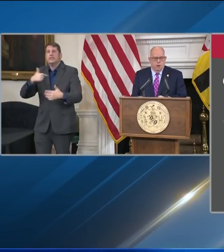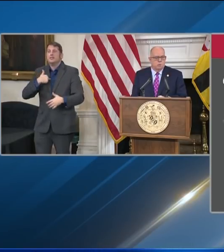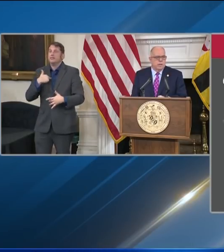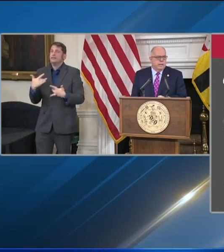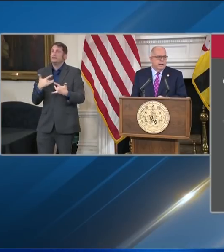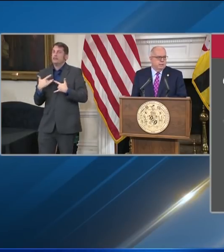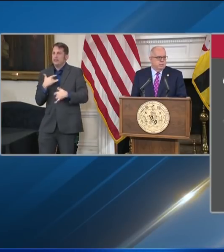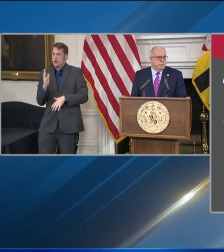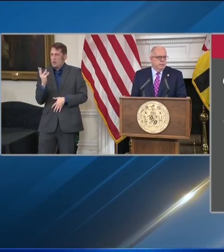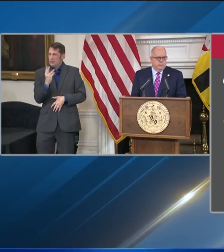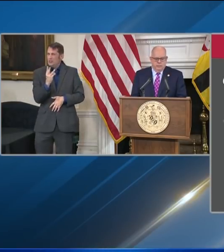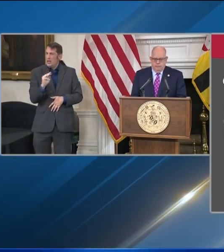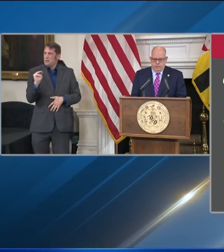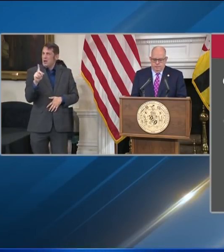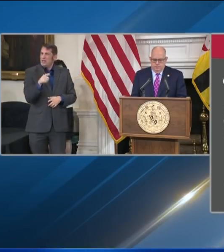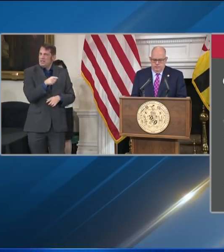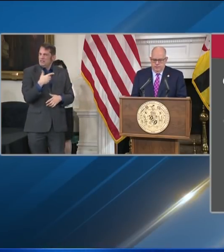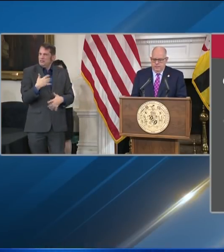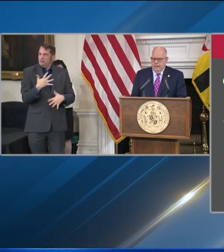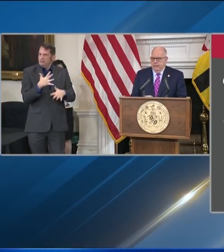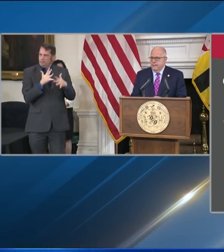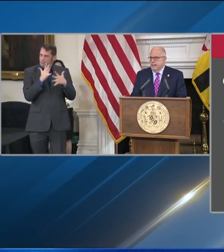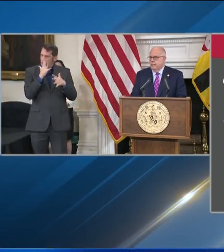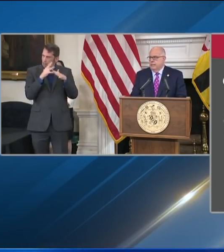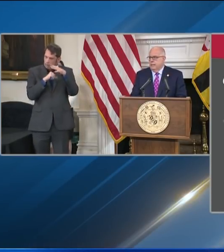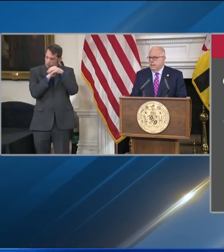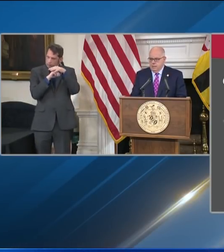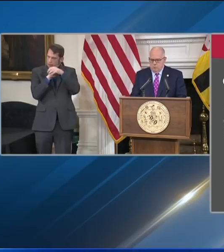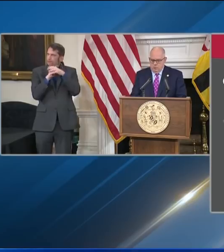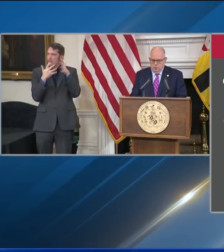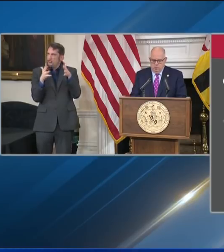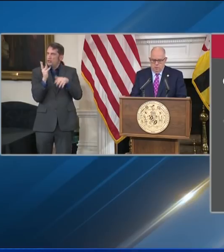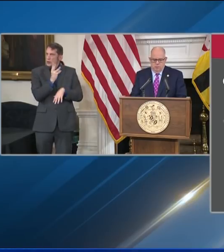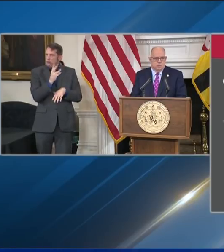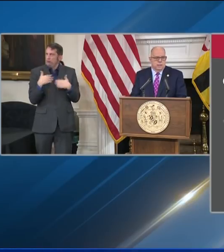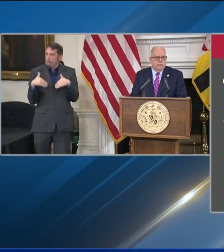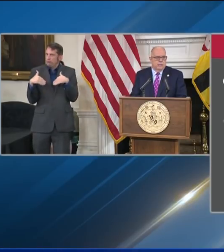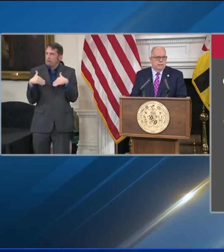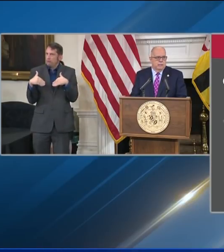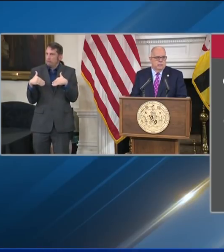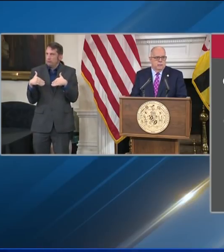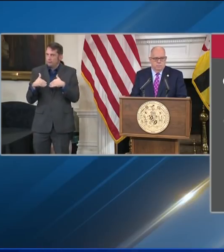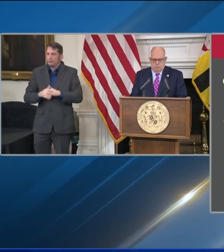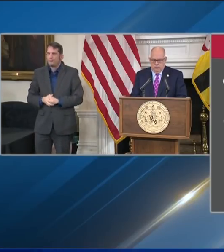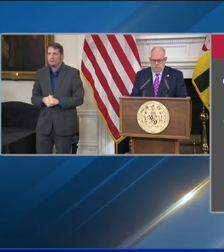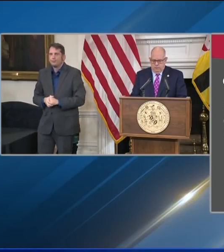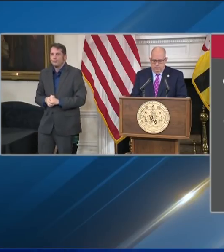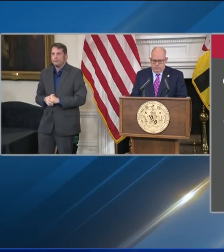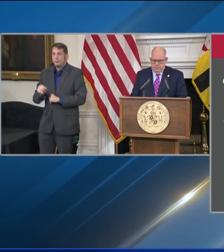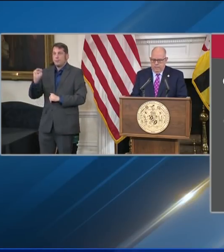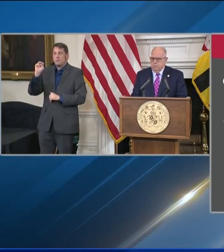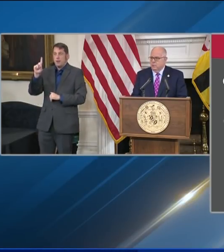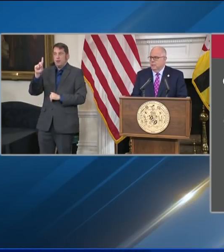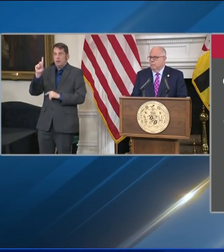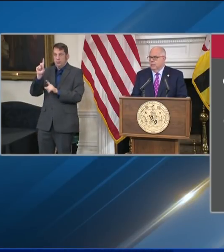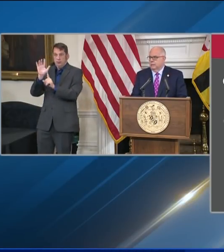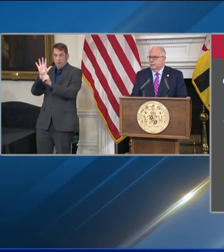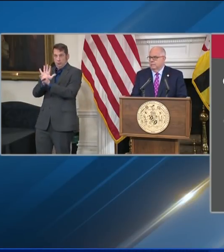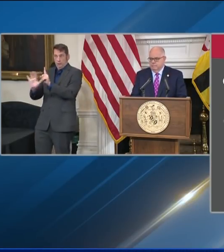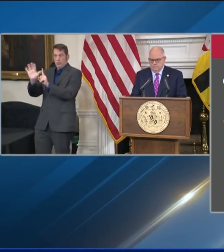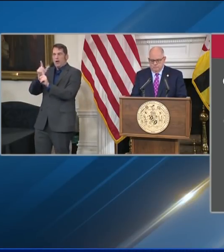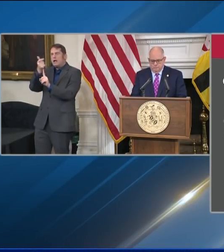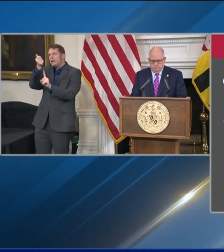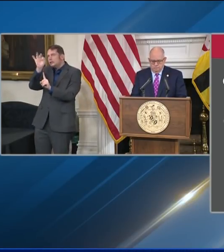WE ARE VERY CONCERNED THAT HOSPITALS IN WESTERN, MARYLAND FOR EXAMPLE ARE ALREADY AT THEIR CAPACITY LIMIT.